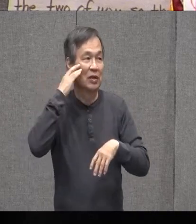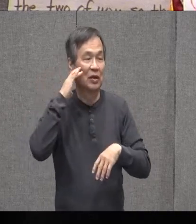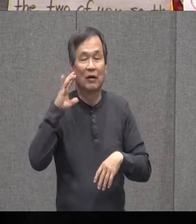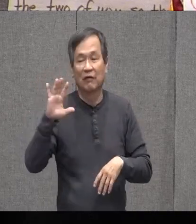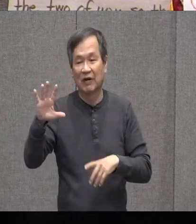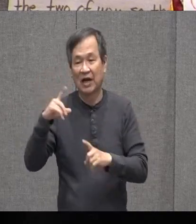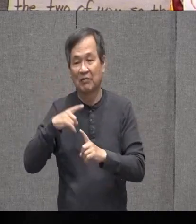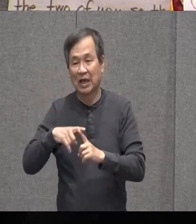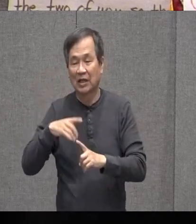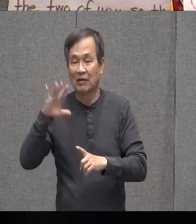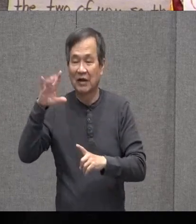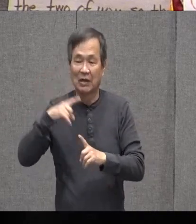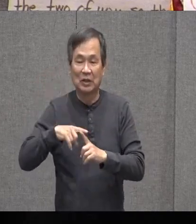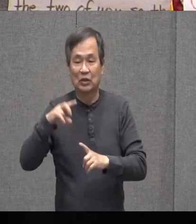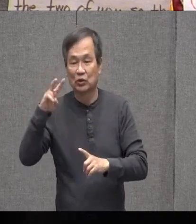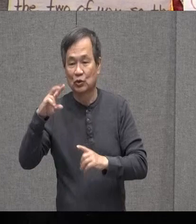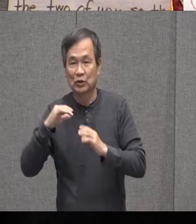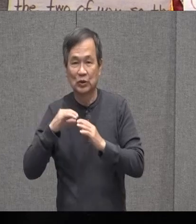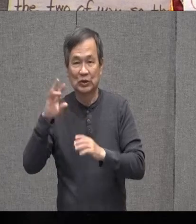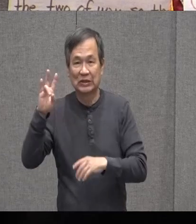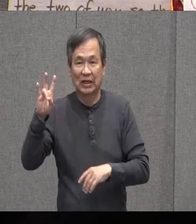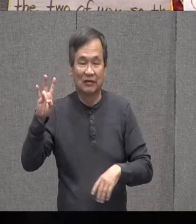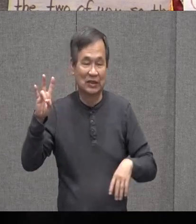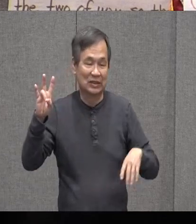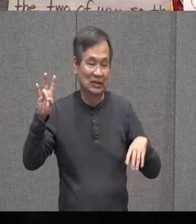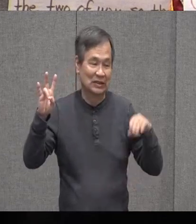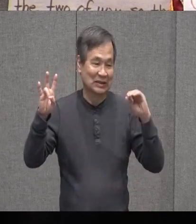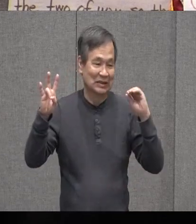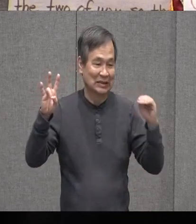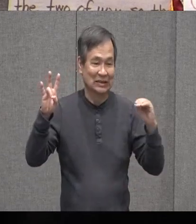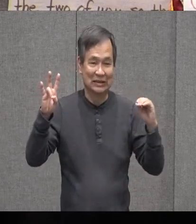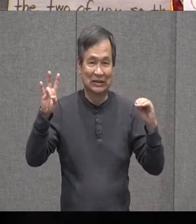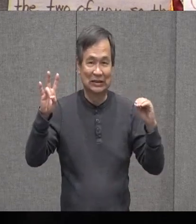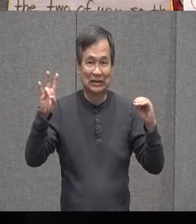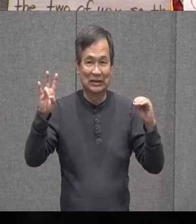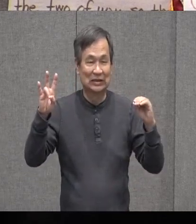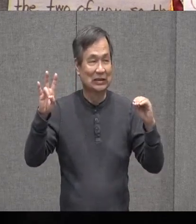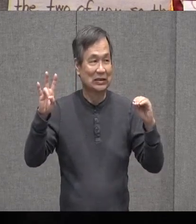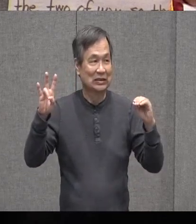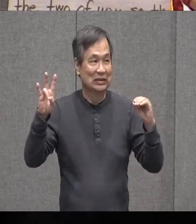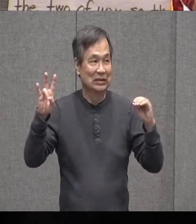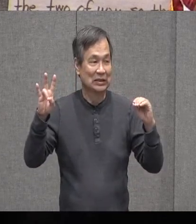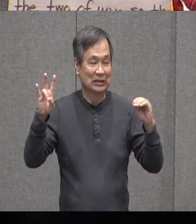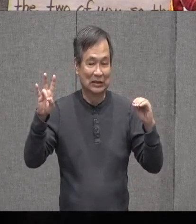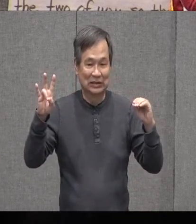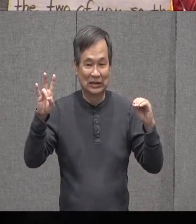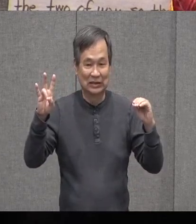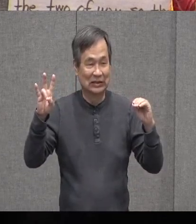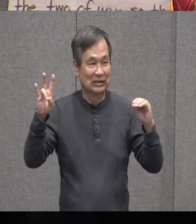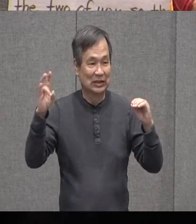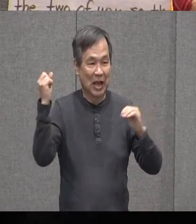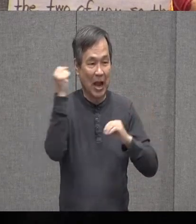so I know that five plus two is seven so seven minus two is going to give me five. So I'll win that one.